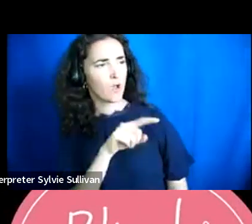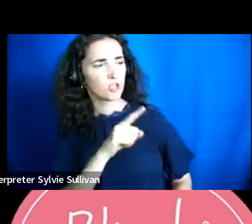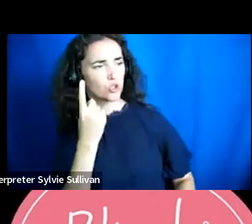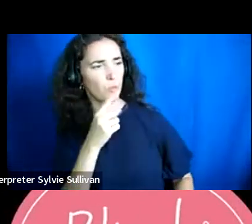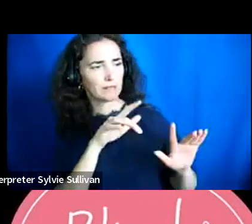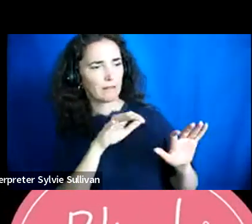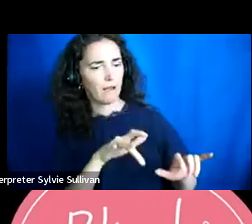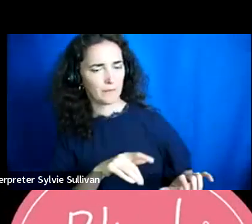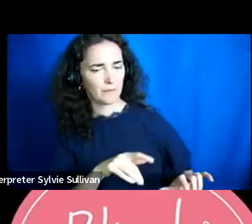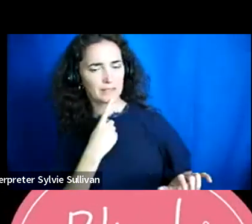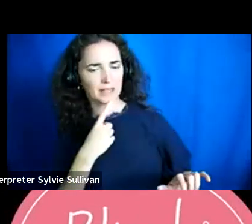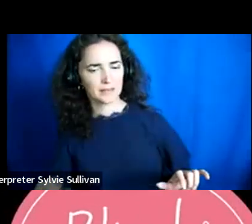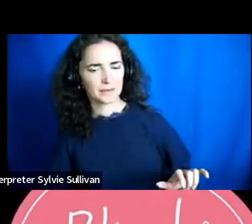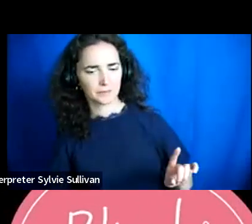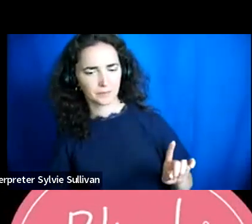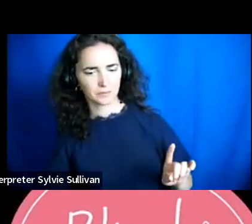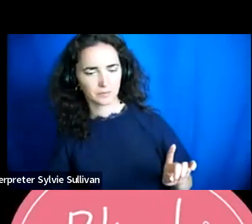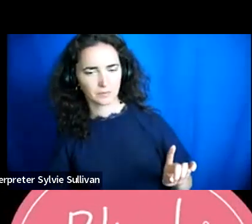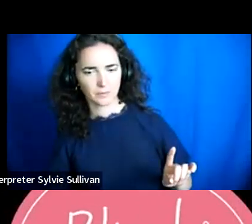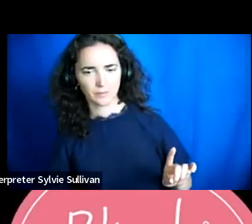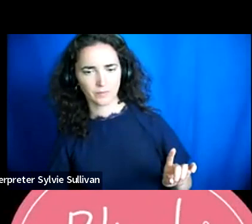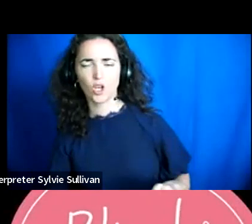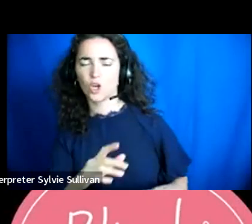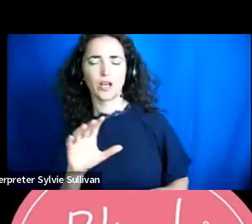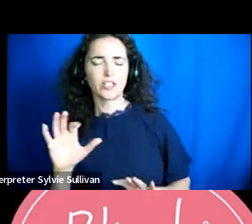That, said I'm sorry question in the Q. a that said like education.